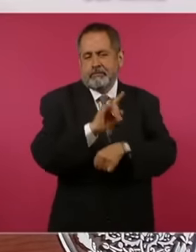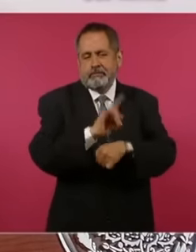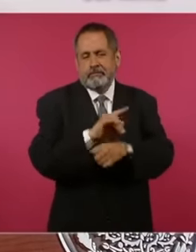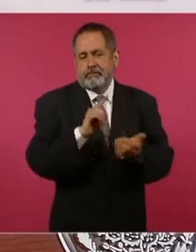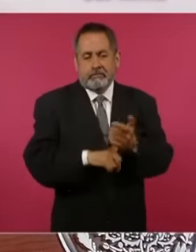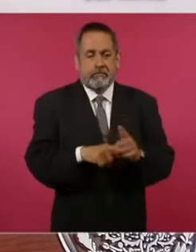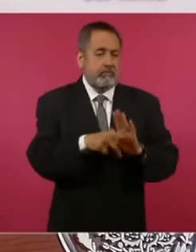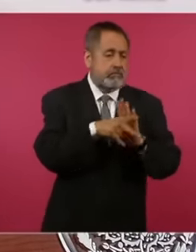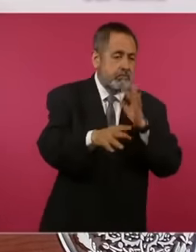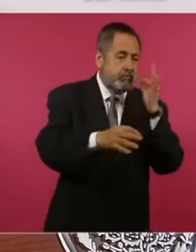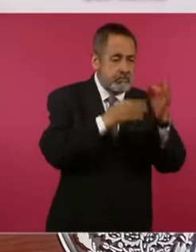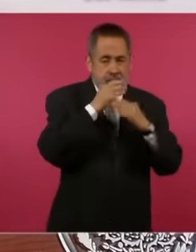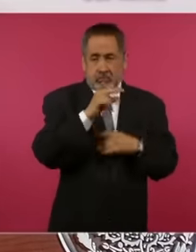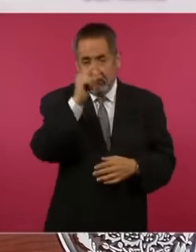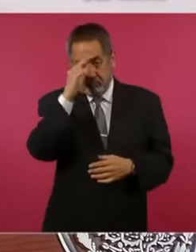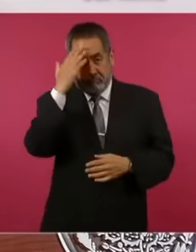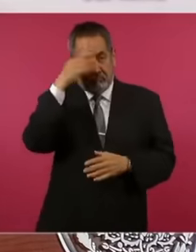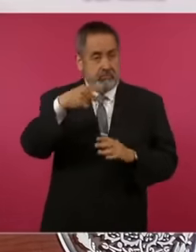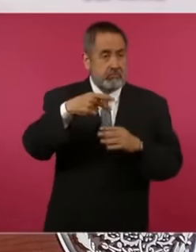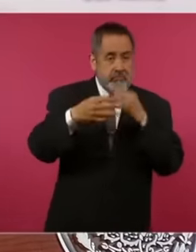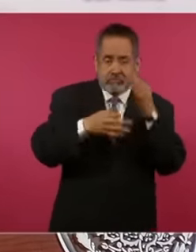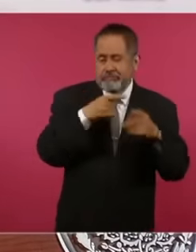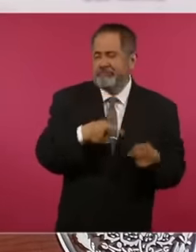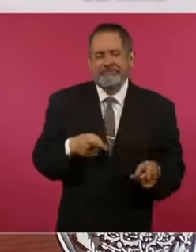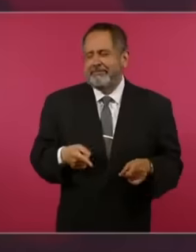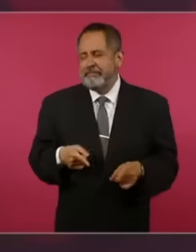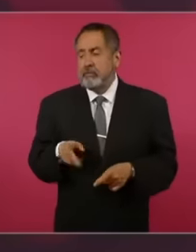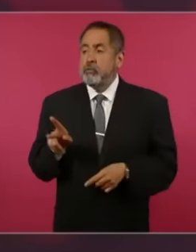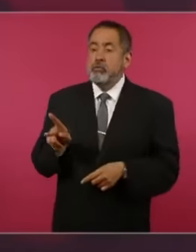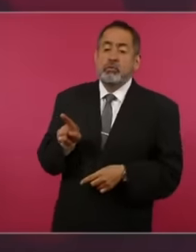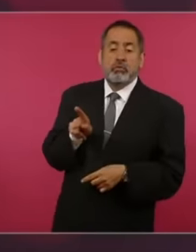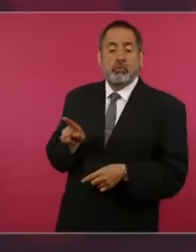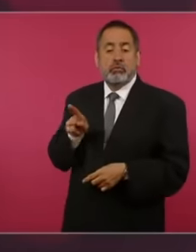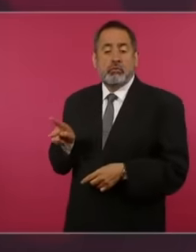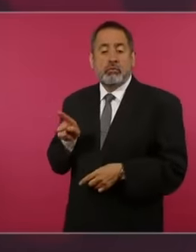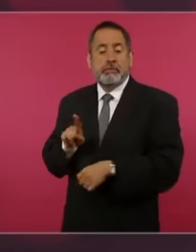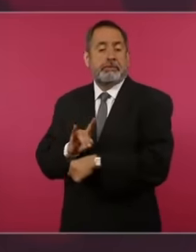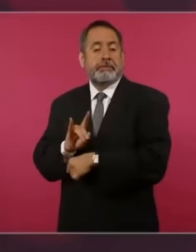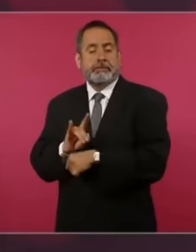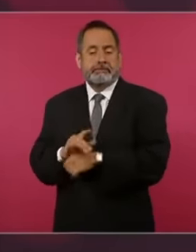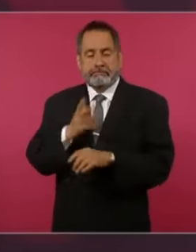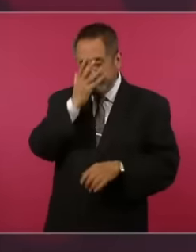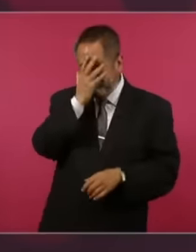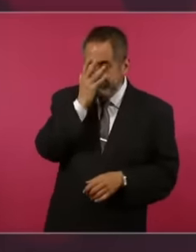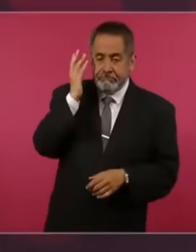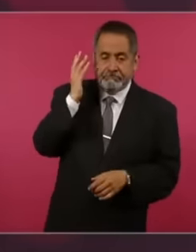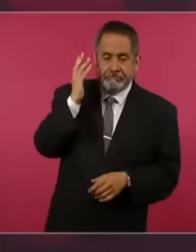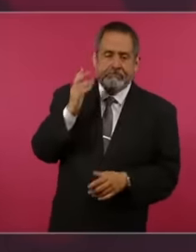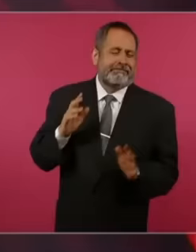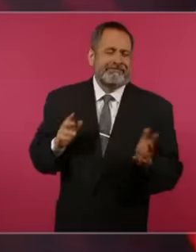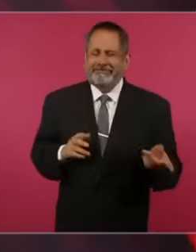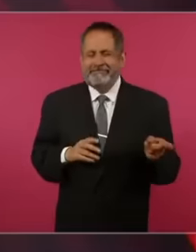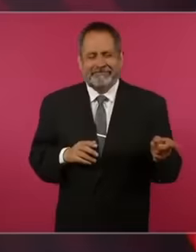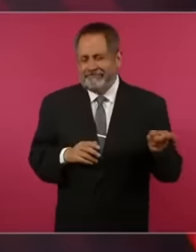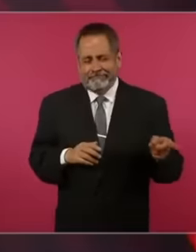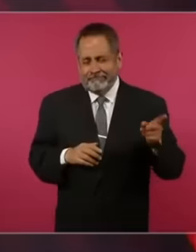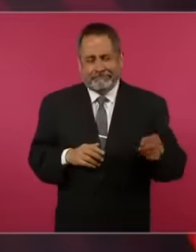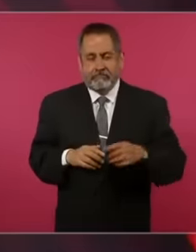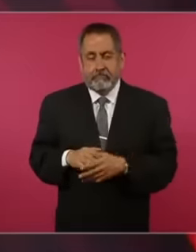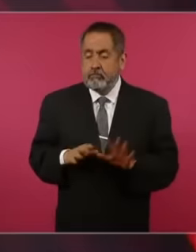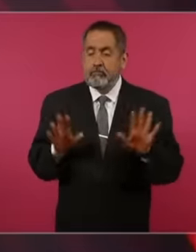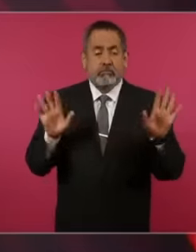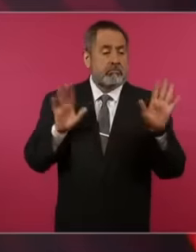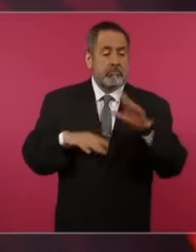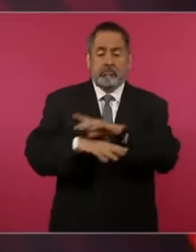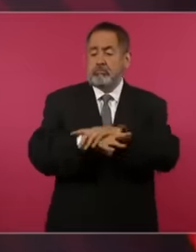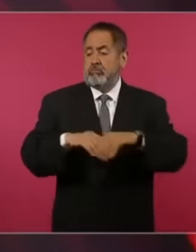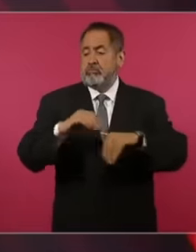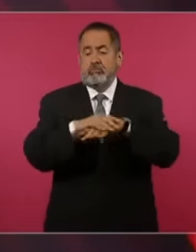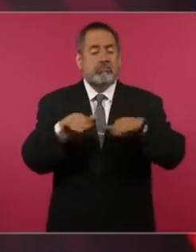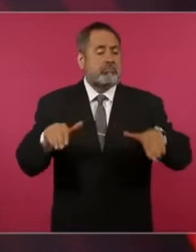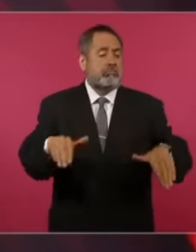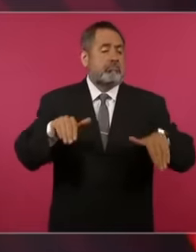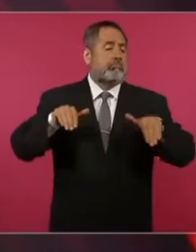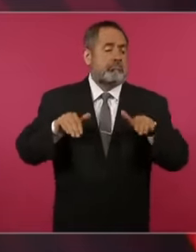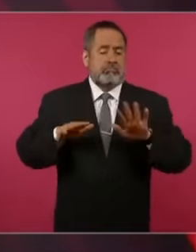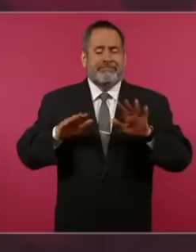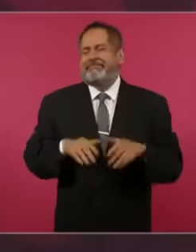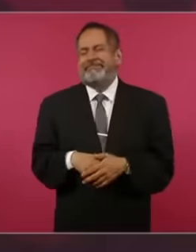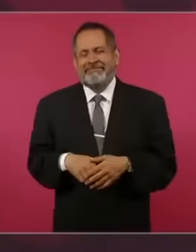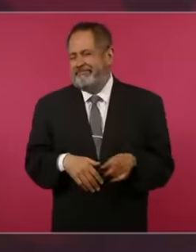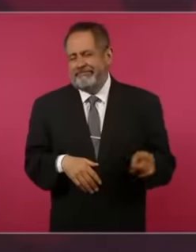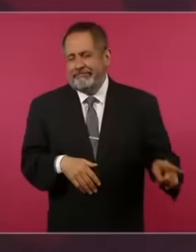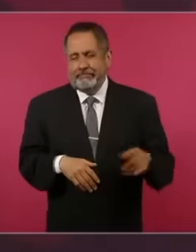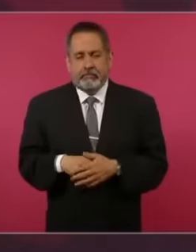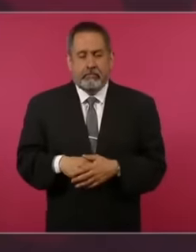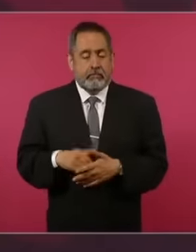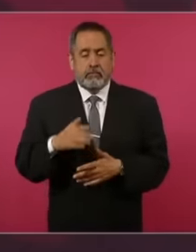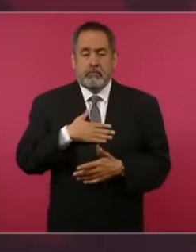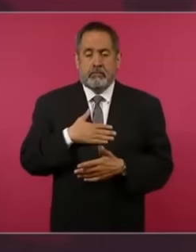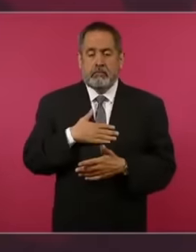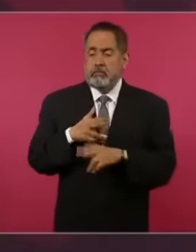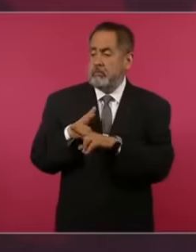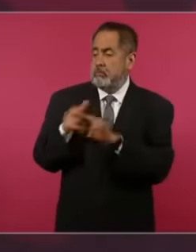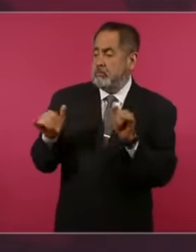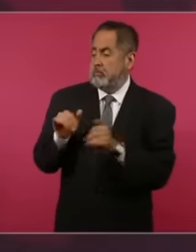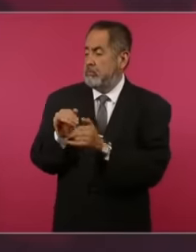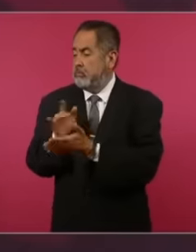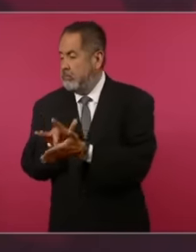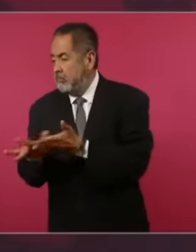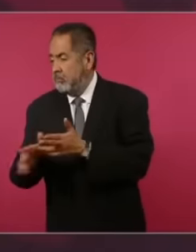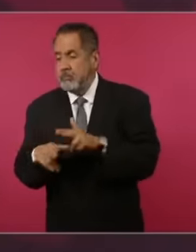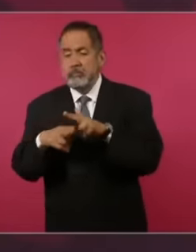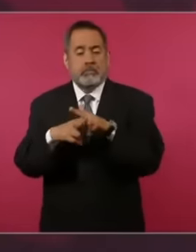supposedly independent journalists from centrist civil society who did not take